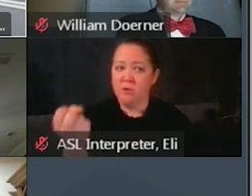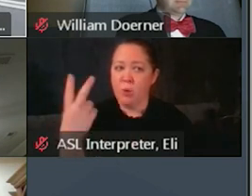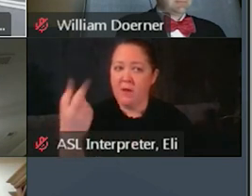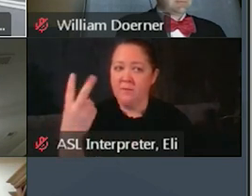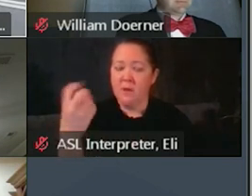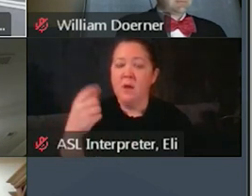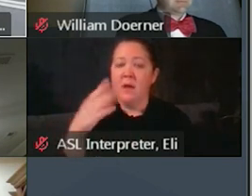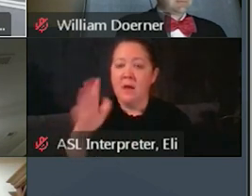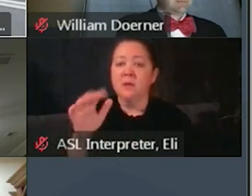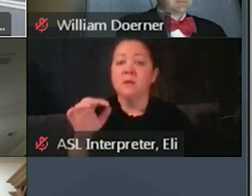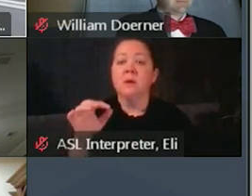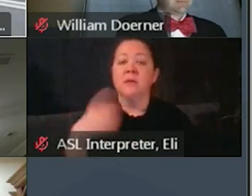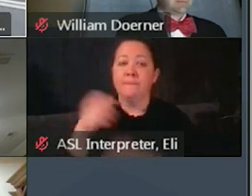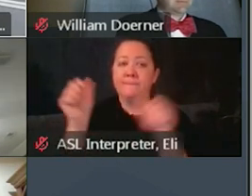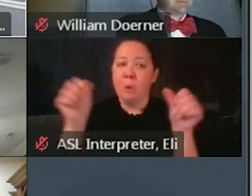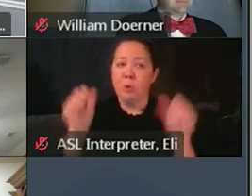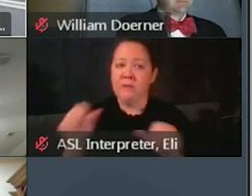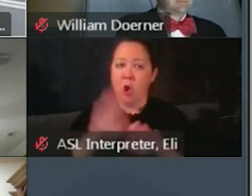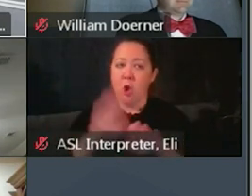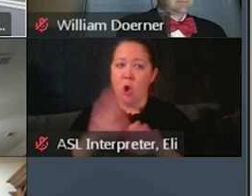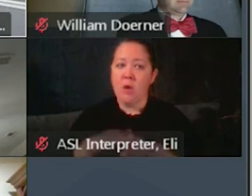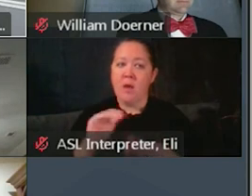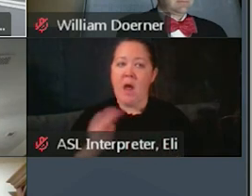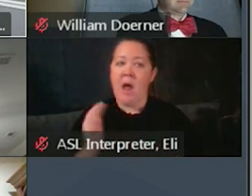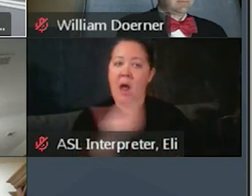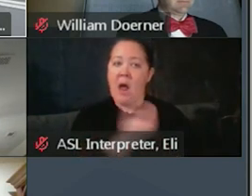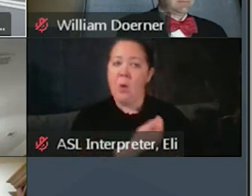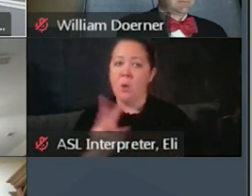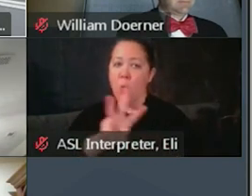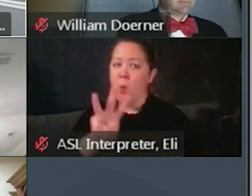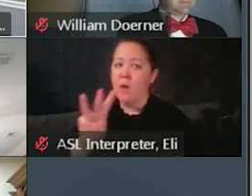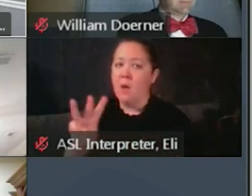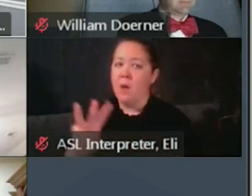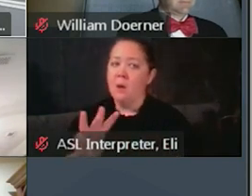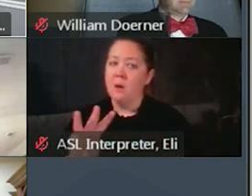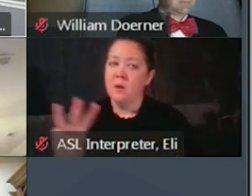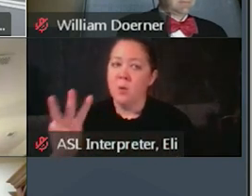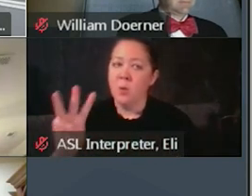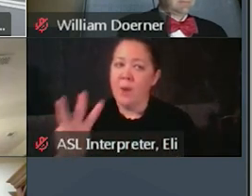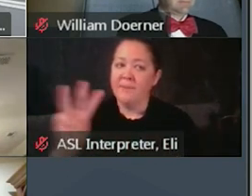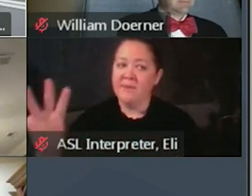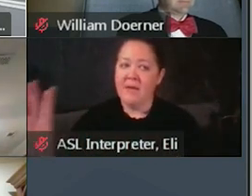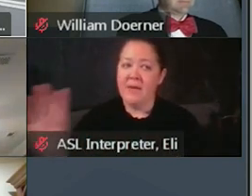and, and then the staff and posted in our agenda as well. Thank you,